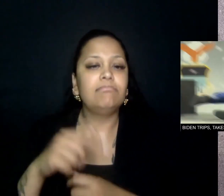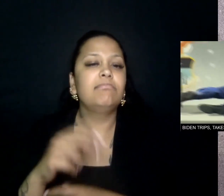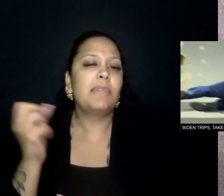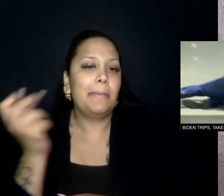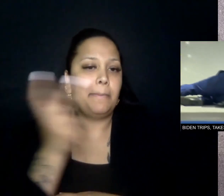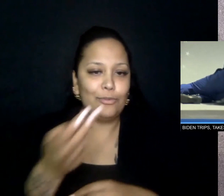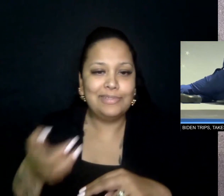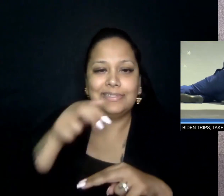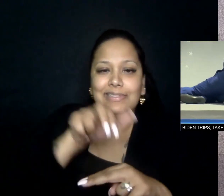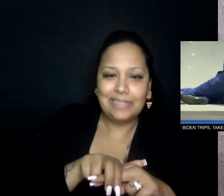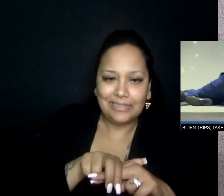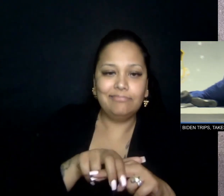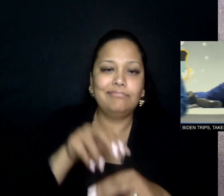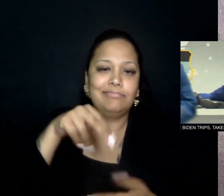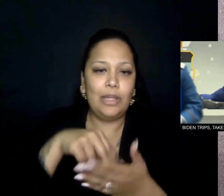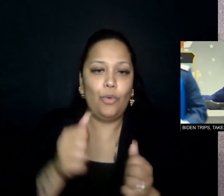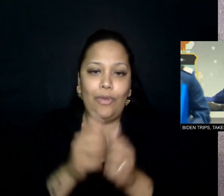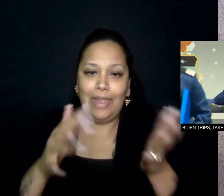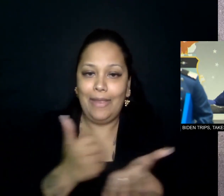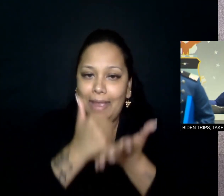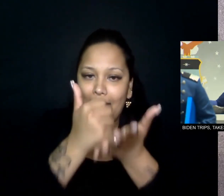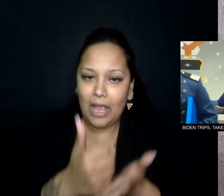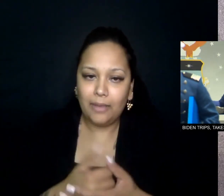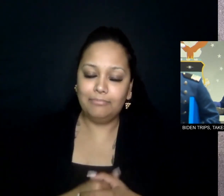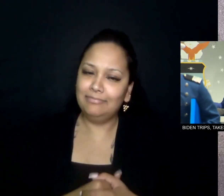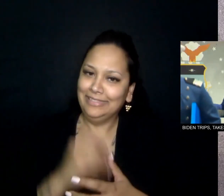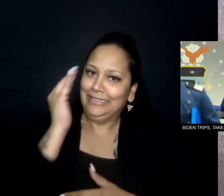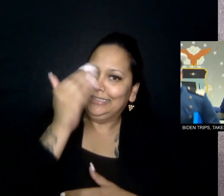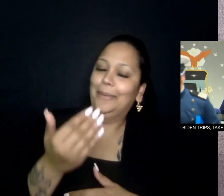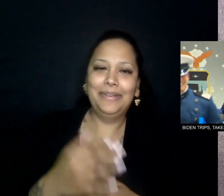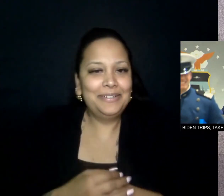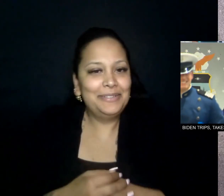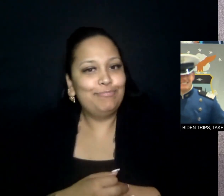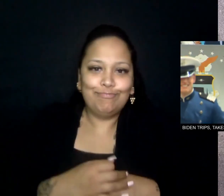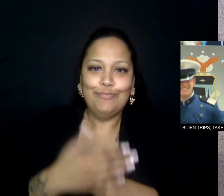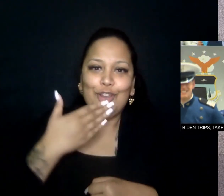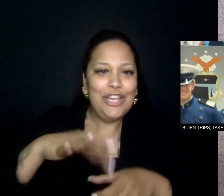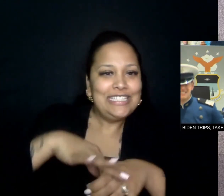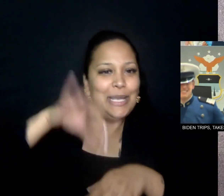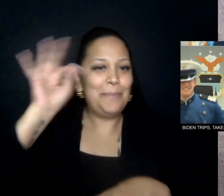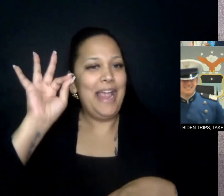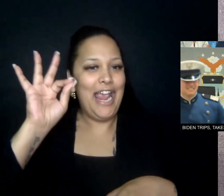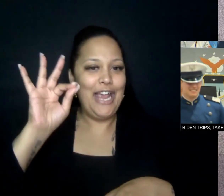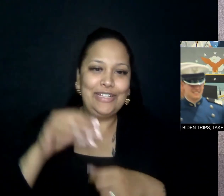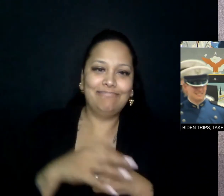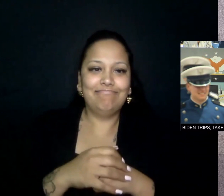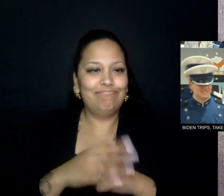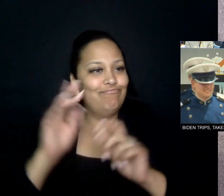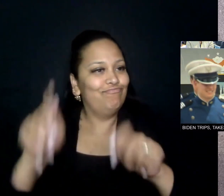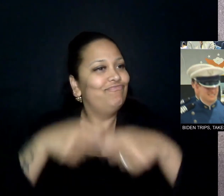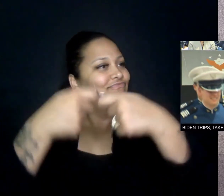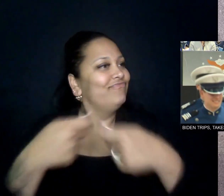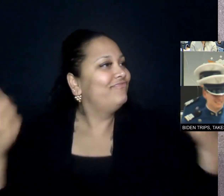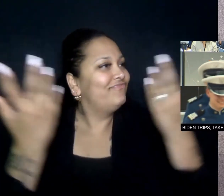Biden returned to his seat in the stands without help and appeared in good spirits as the ceremony concluded